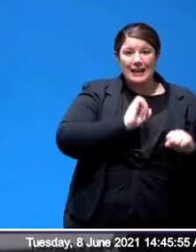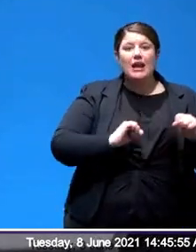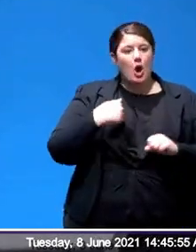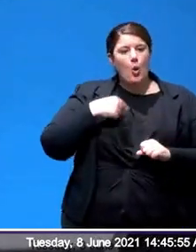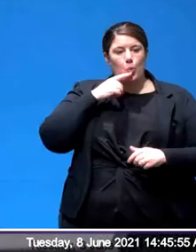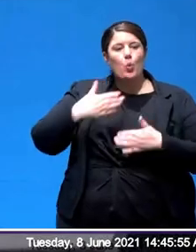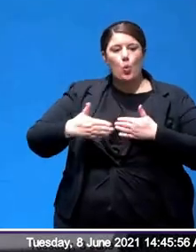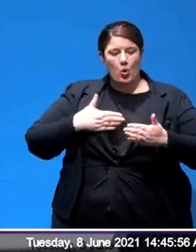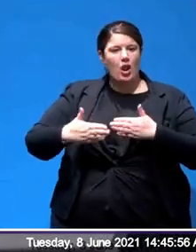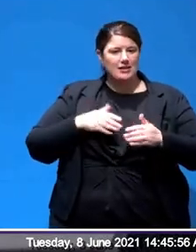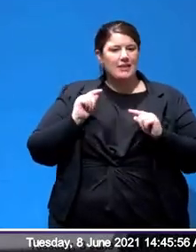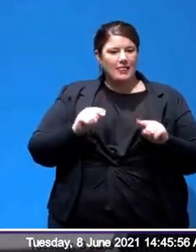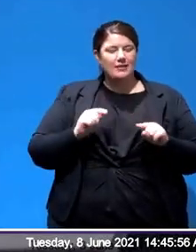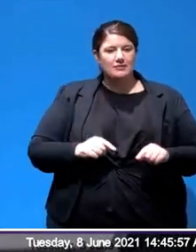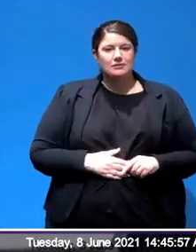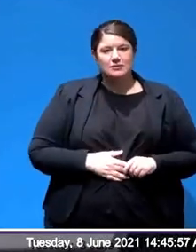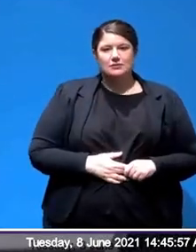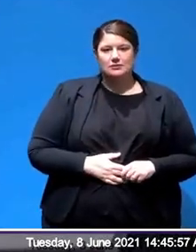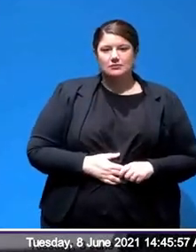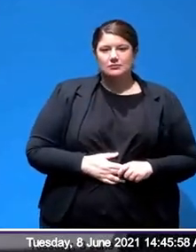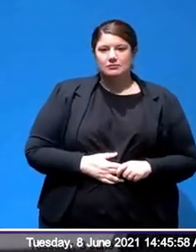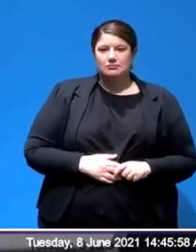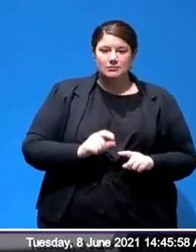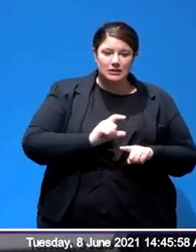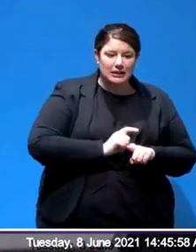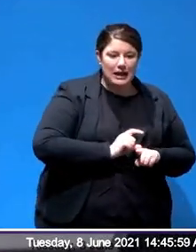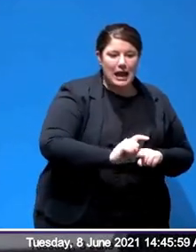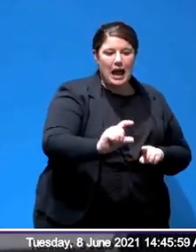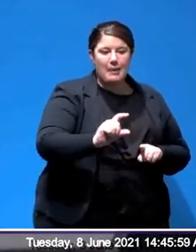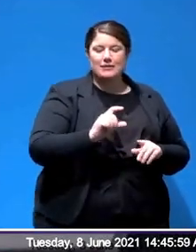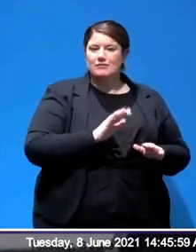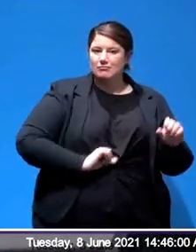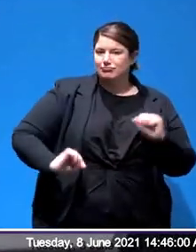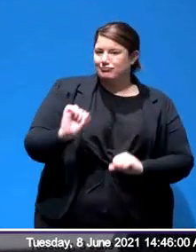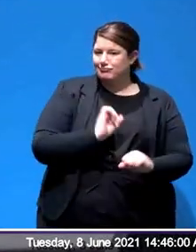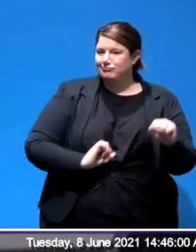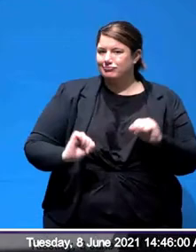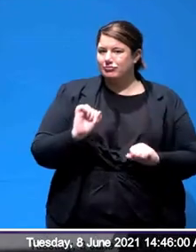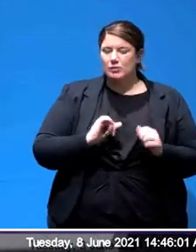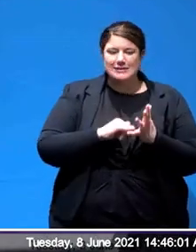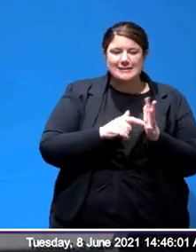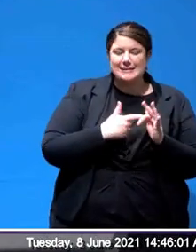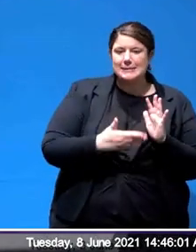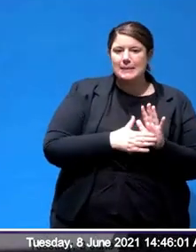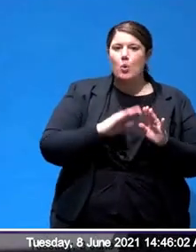get approval for that, like having the carpets steam cleaned, et cetera, or having curtains washed.